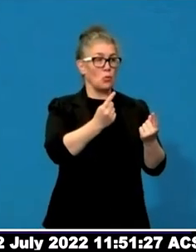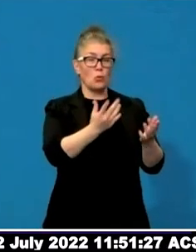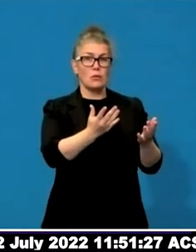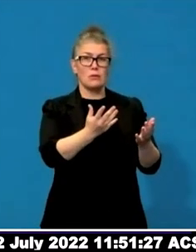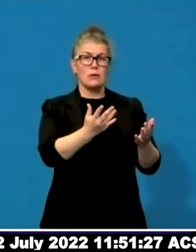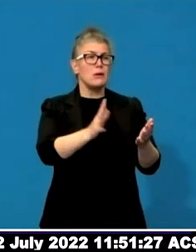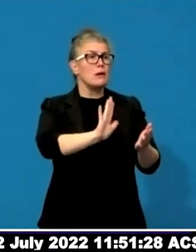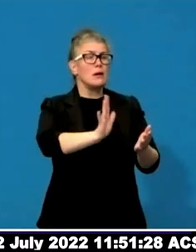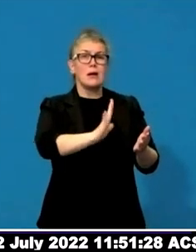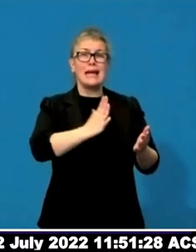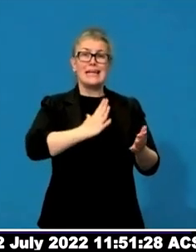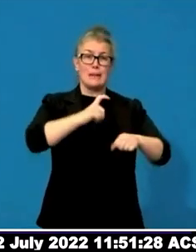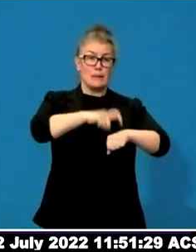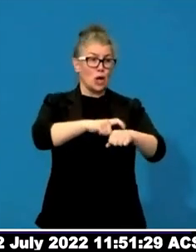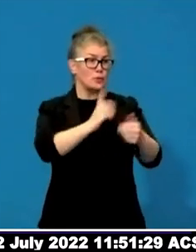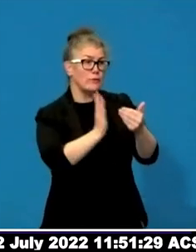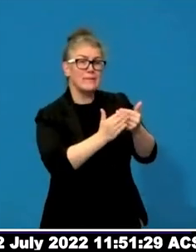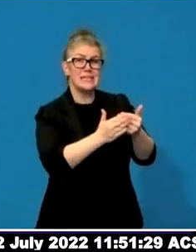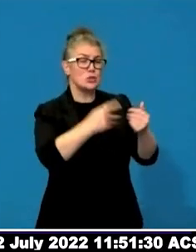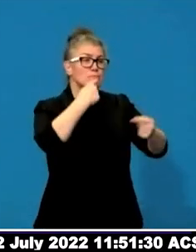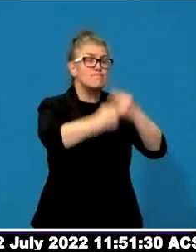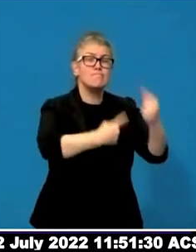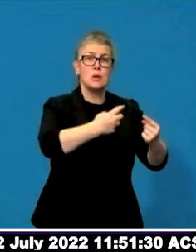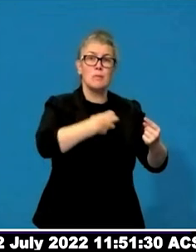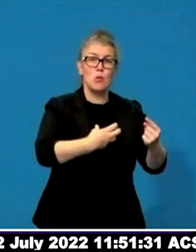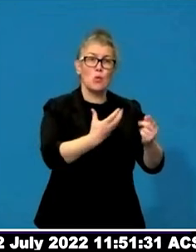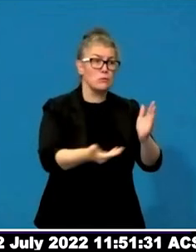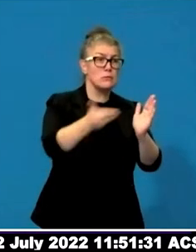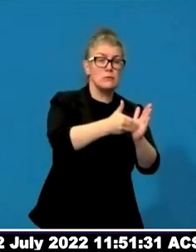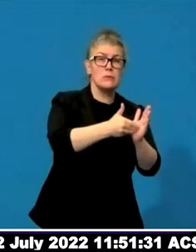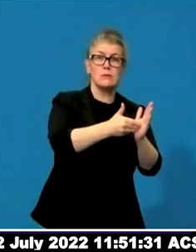For example, we had someone whose SIL funding was reduced.